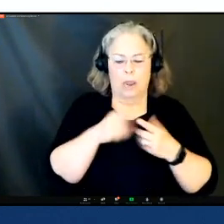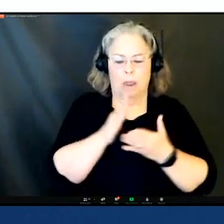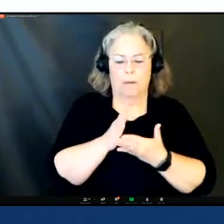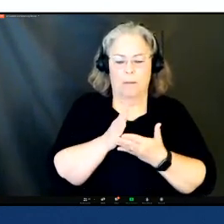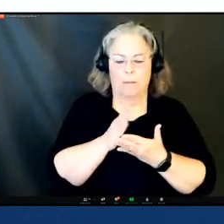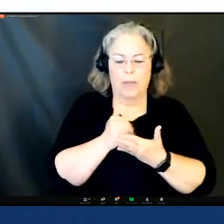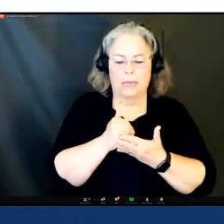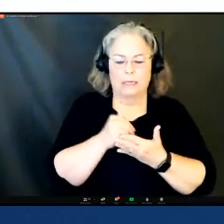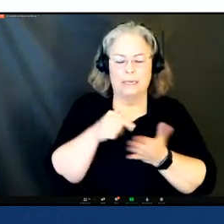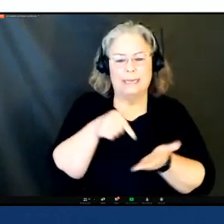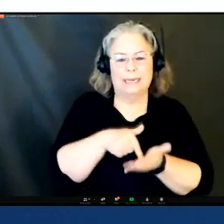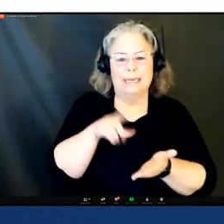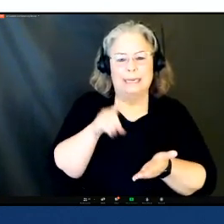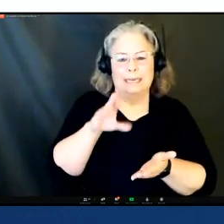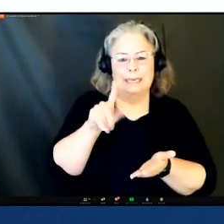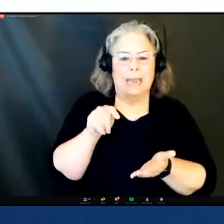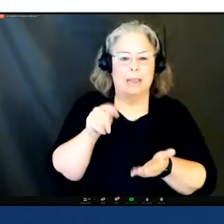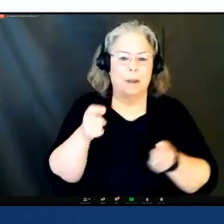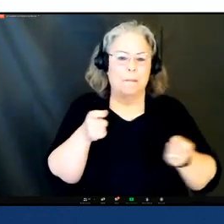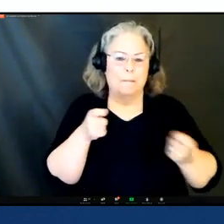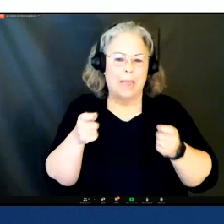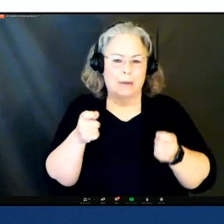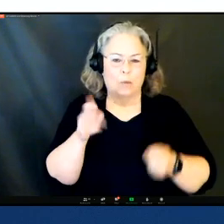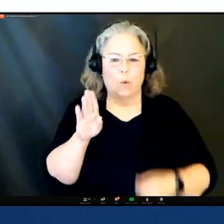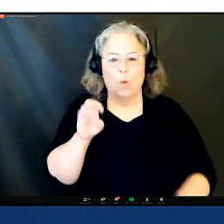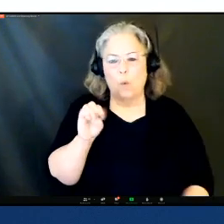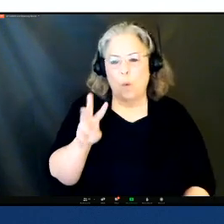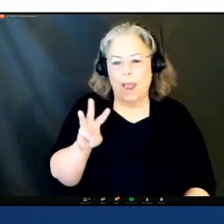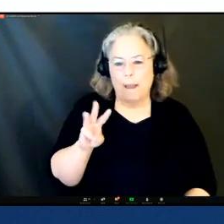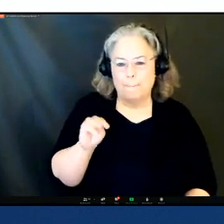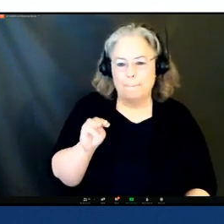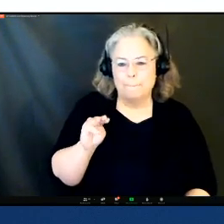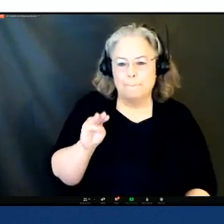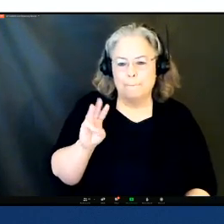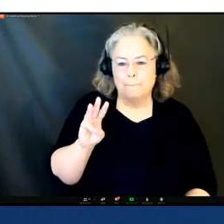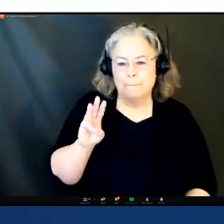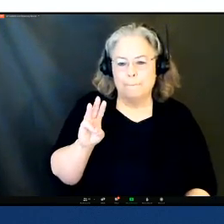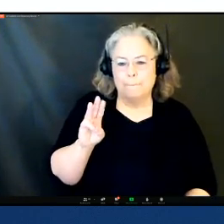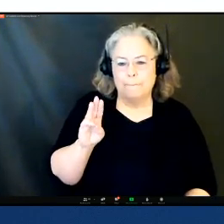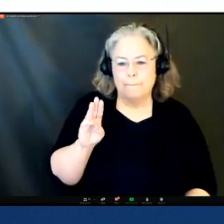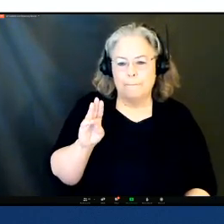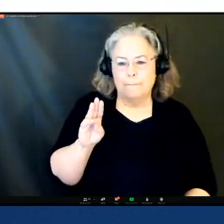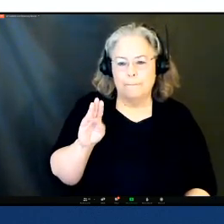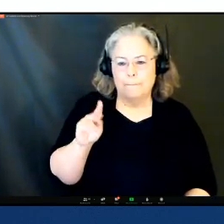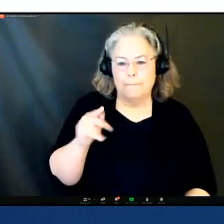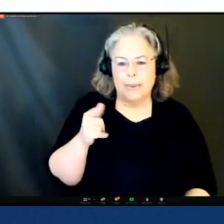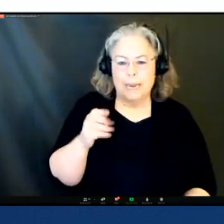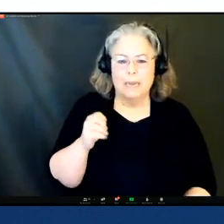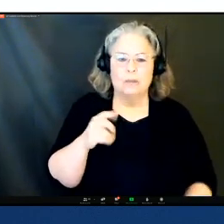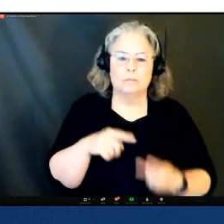and this slide also includes links with information on the county's advisory boards, contacting your county